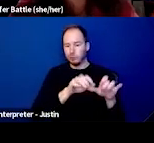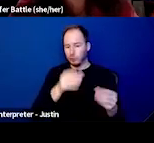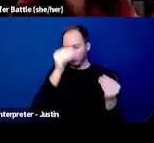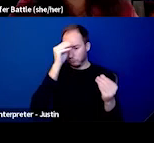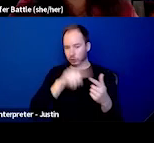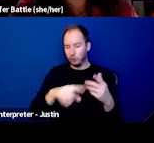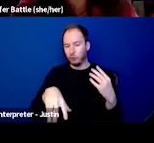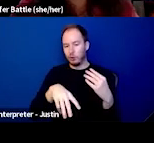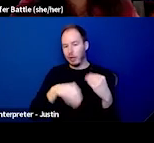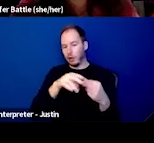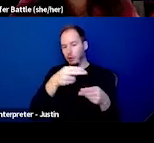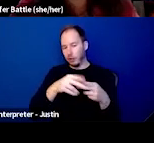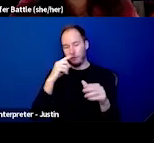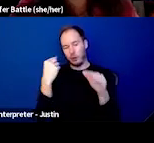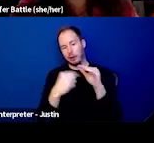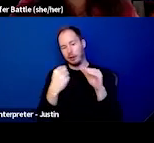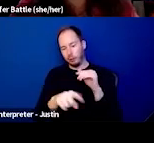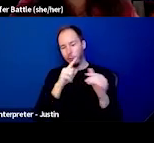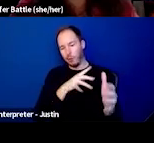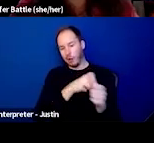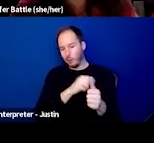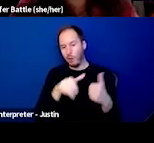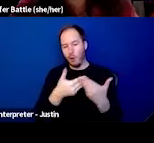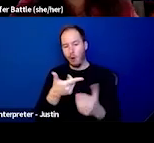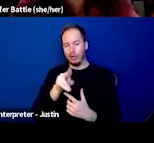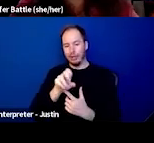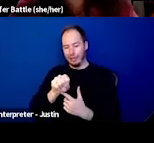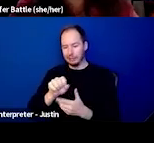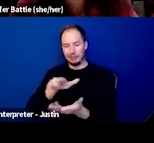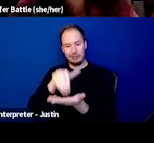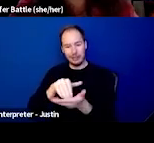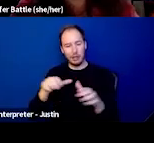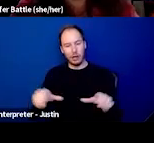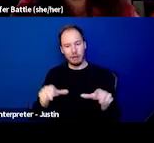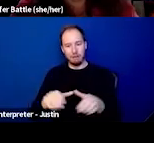and you can make sure you stay up to date with all of the GAINS Center's activities.